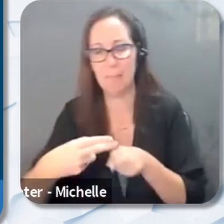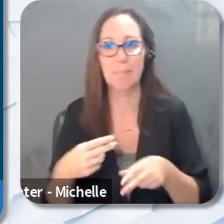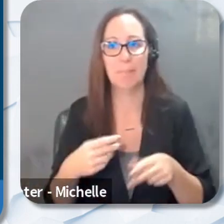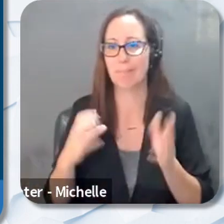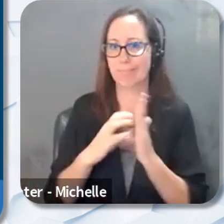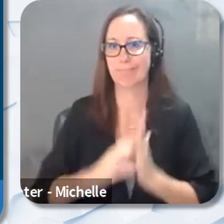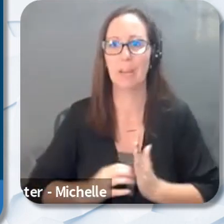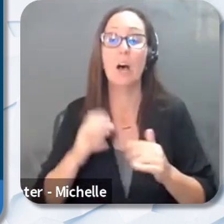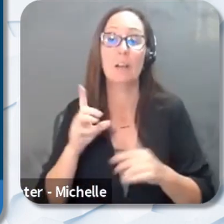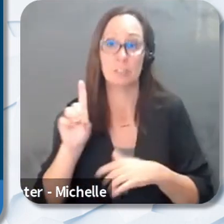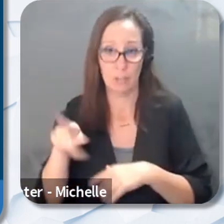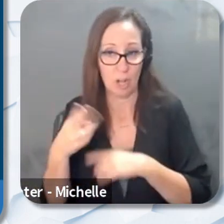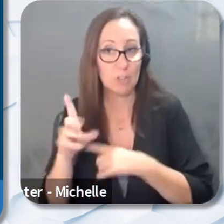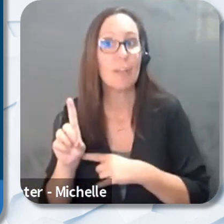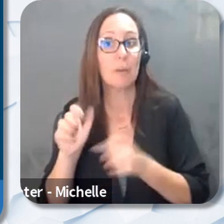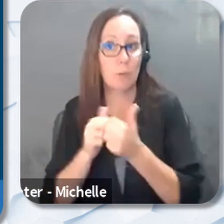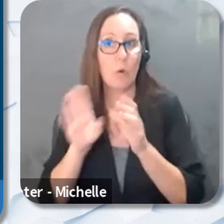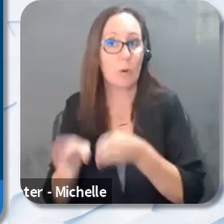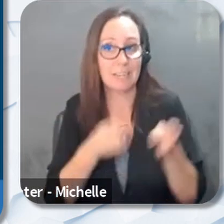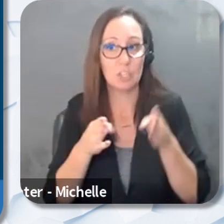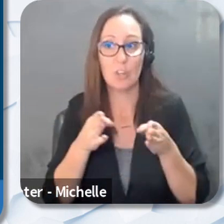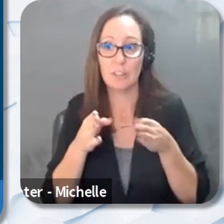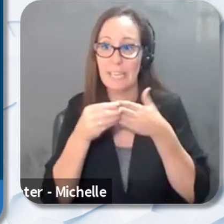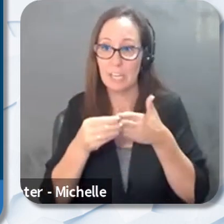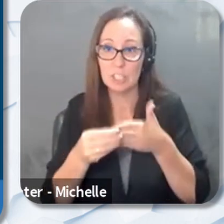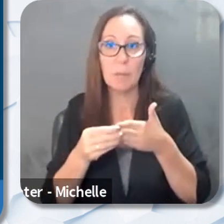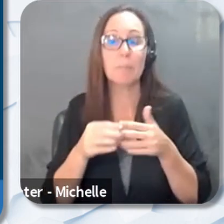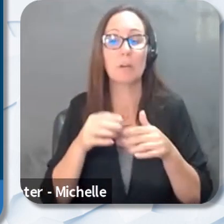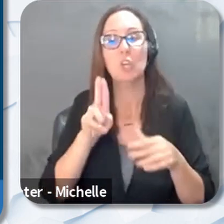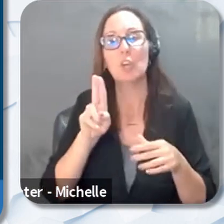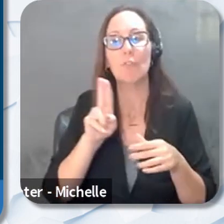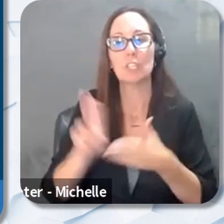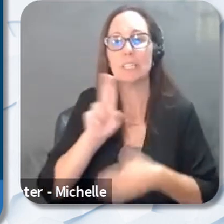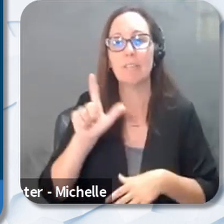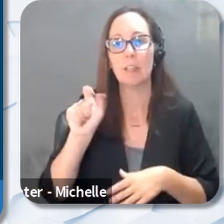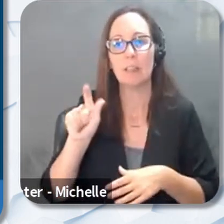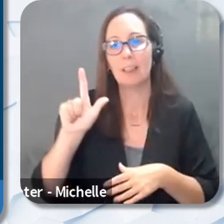doctorate in organizational leadership from the University of laverne and continues to serve as